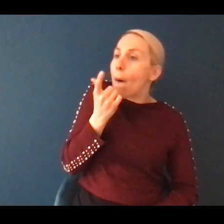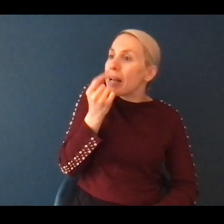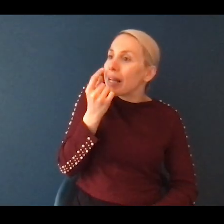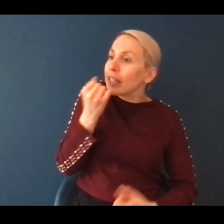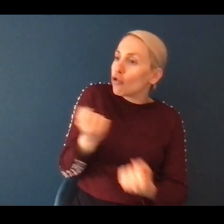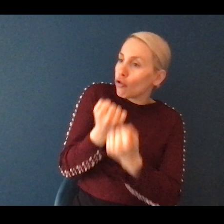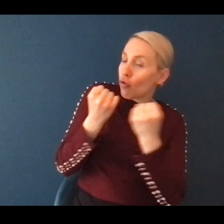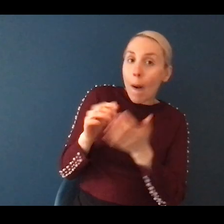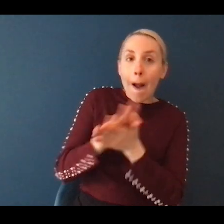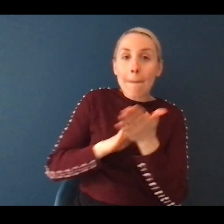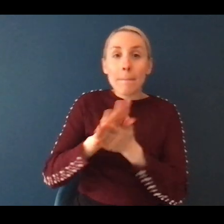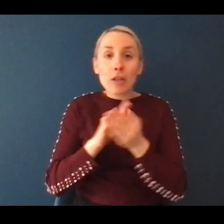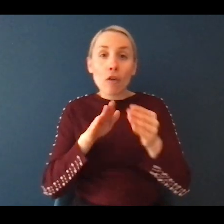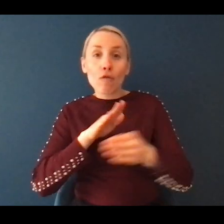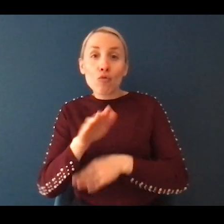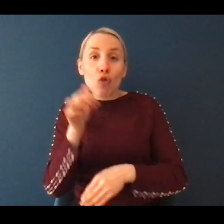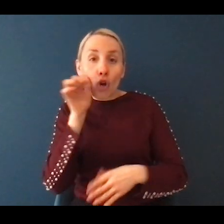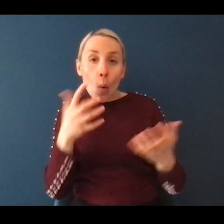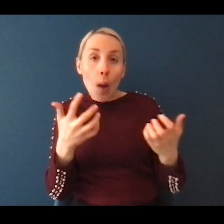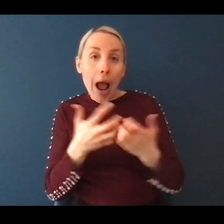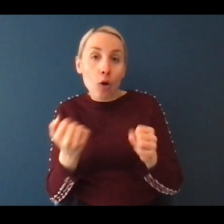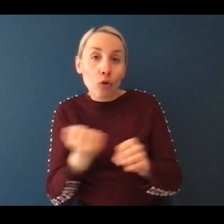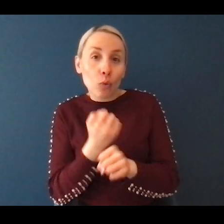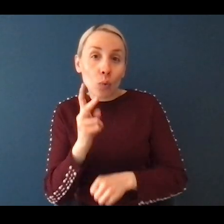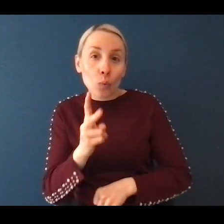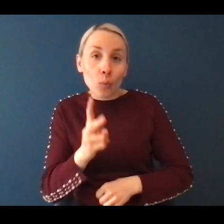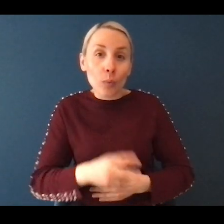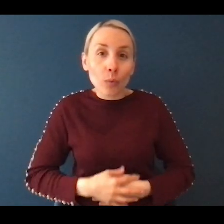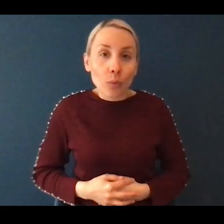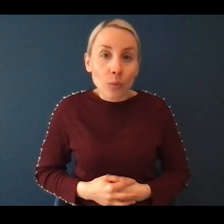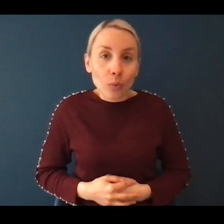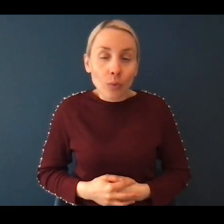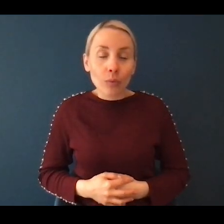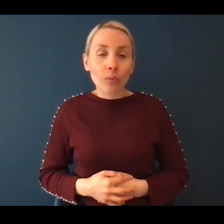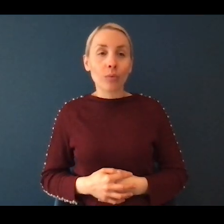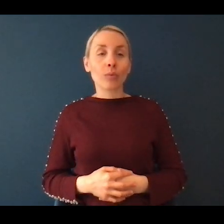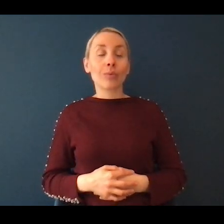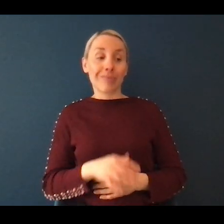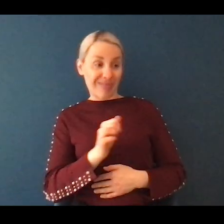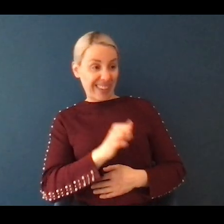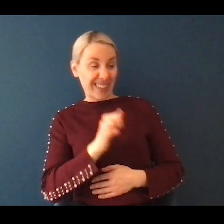Yes I mean one thing that I learned but again this probably is just very personal I usually